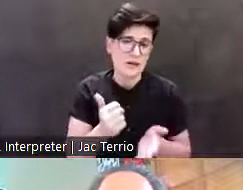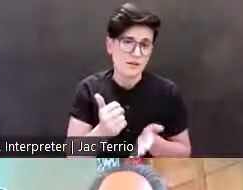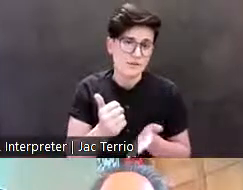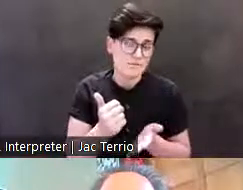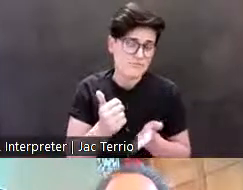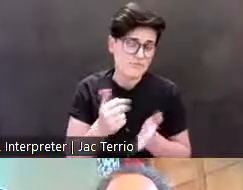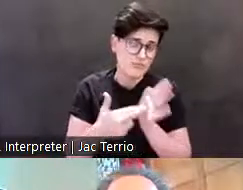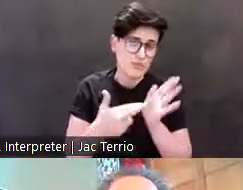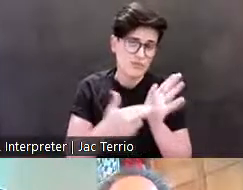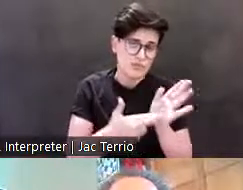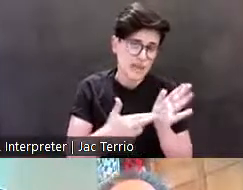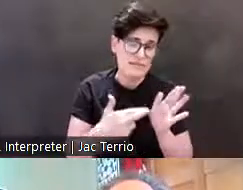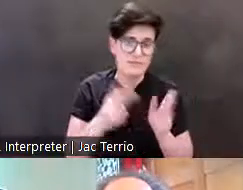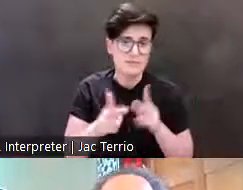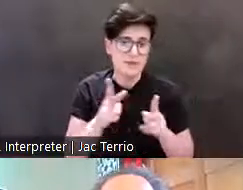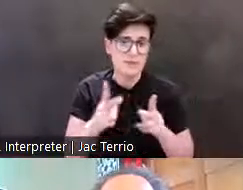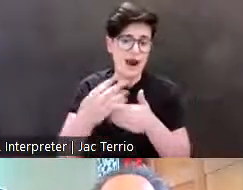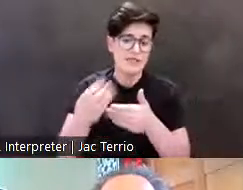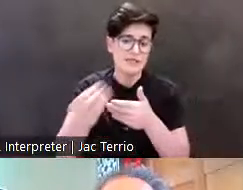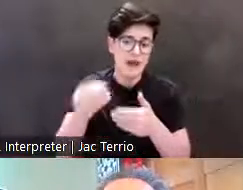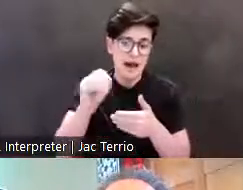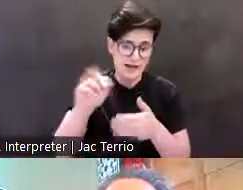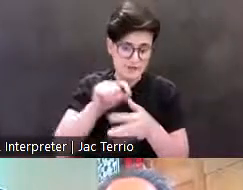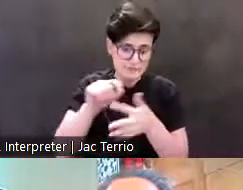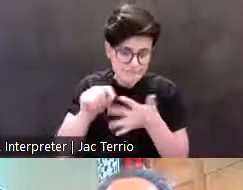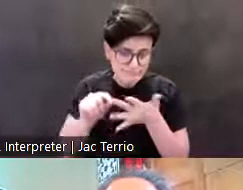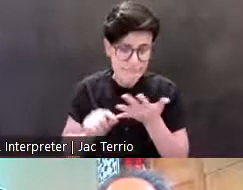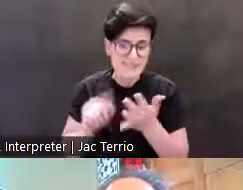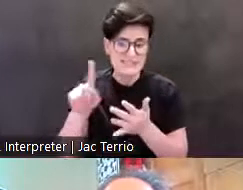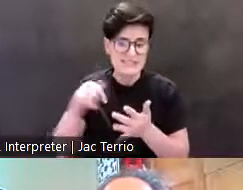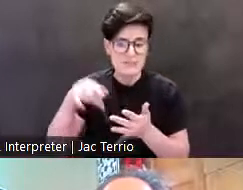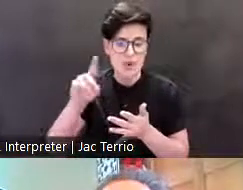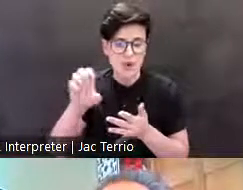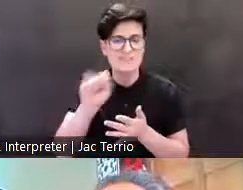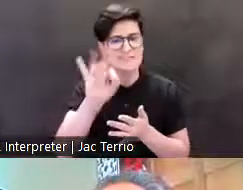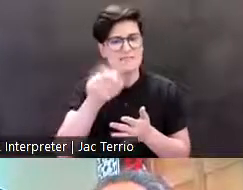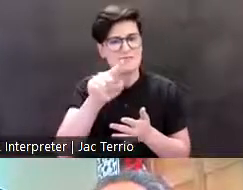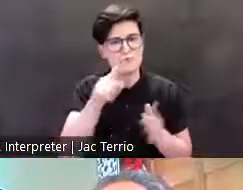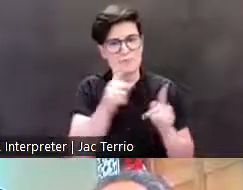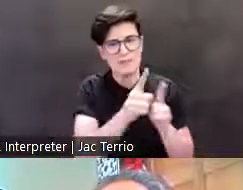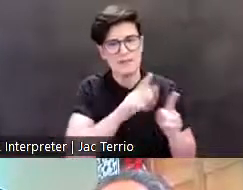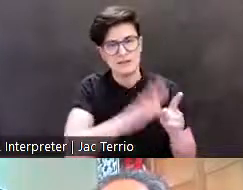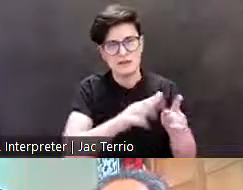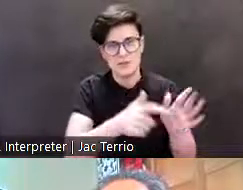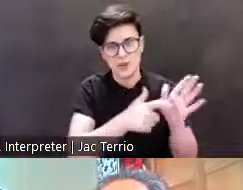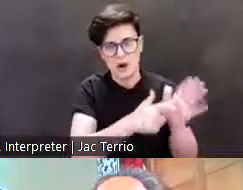of their programs. Connecticut legal rights project represents people in evictions.